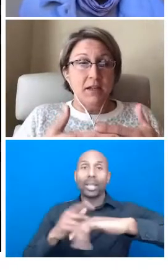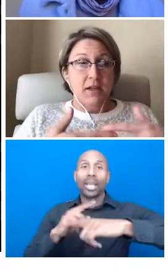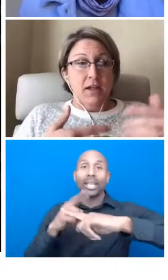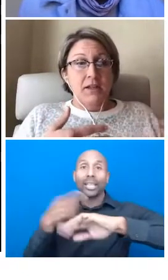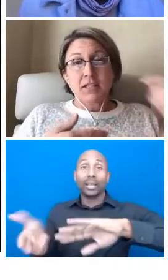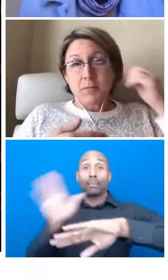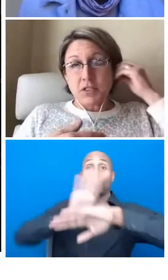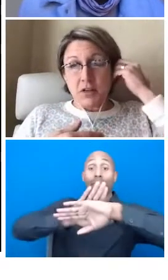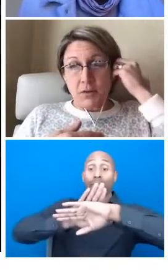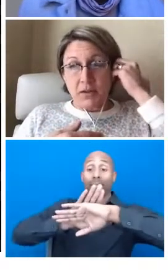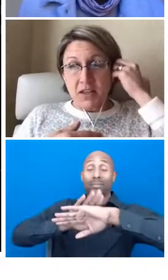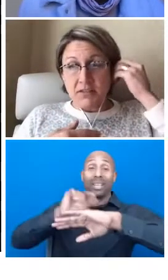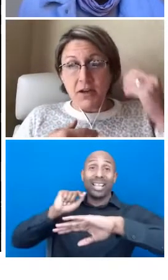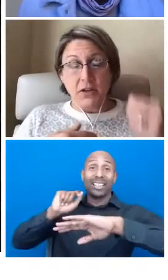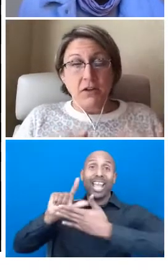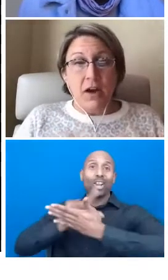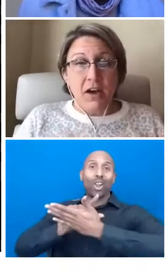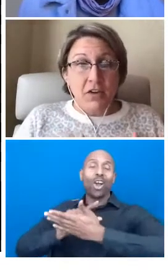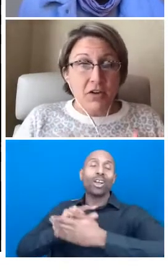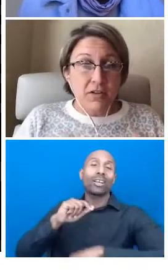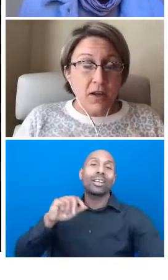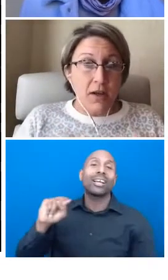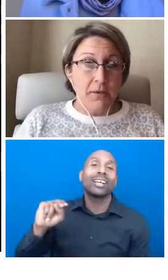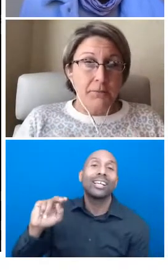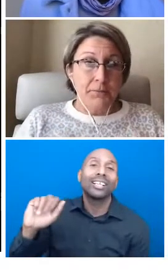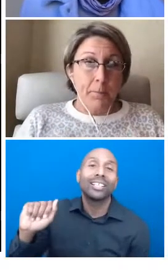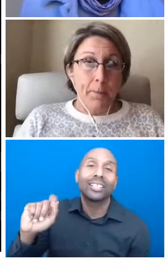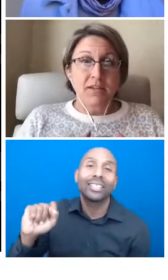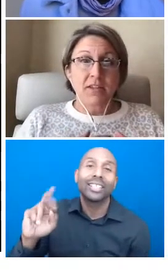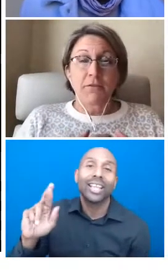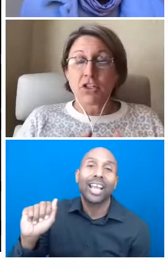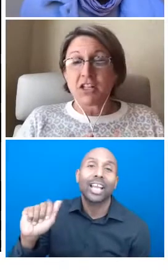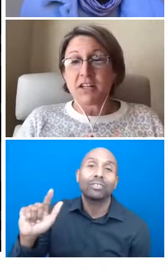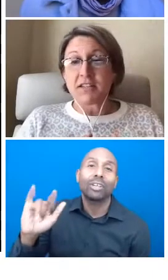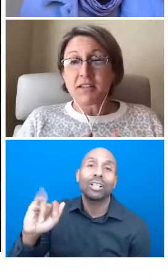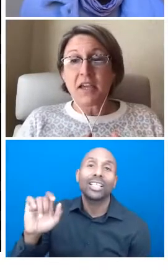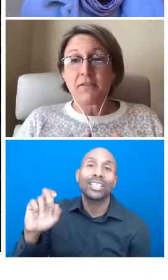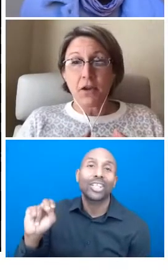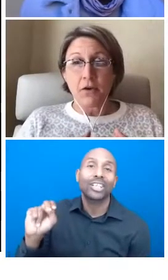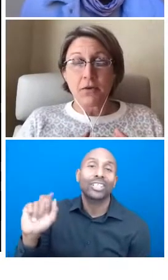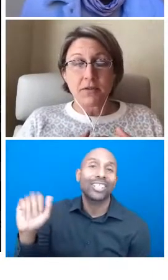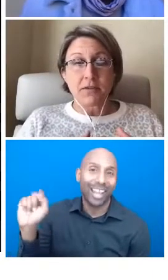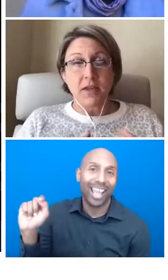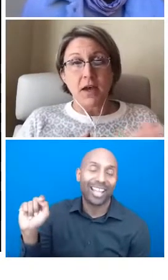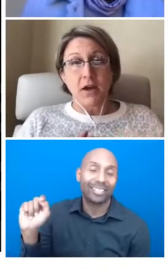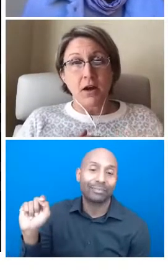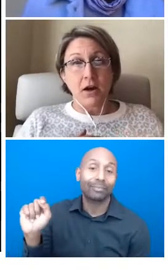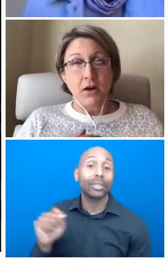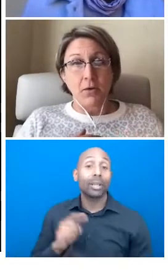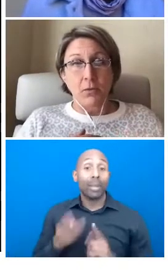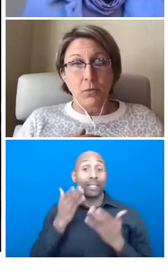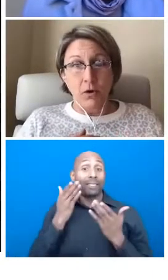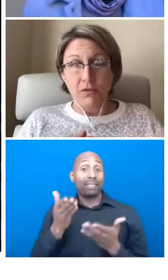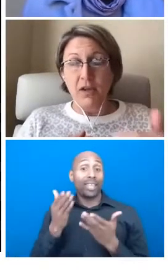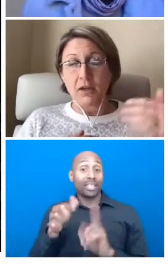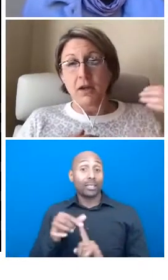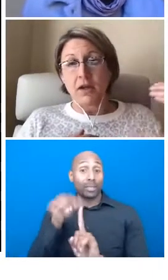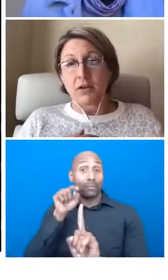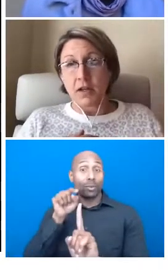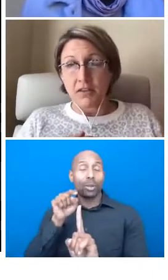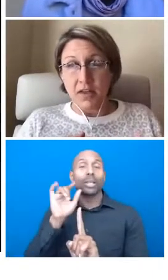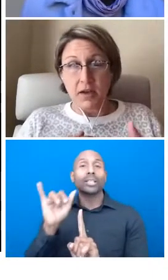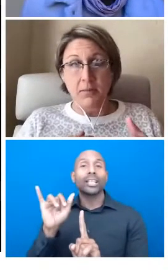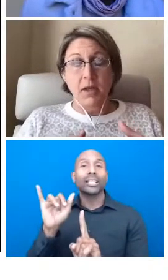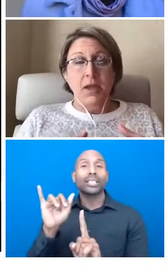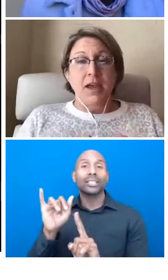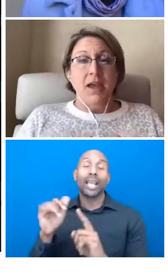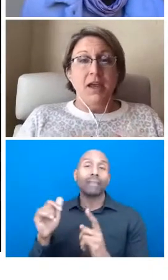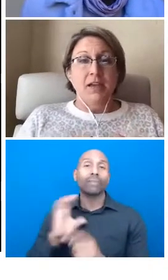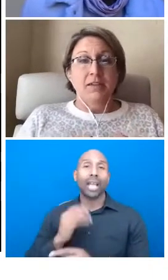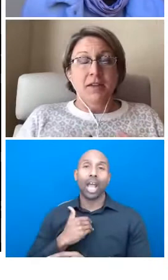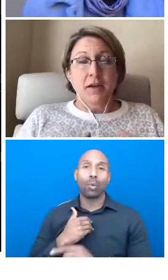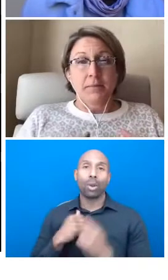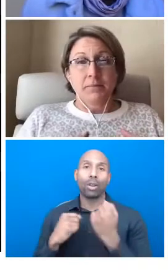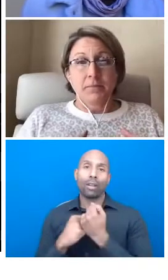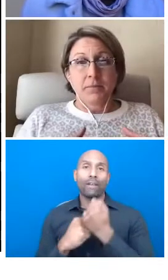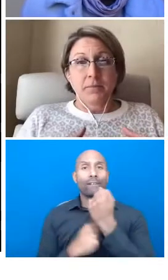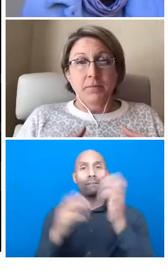This piece is the Virginia slave codes woven underneath them.